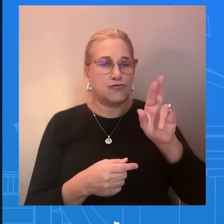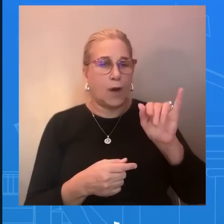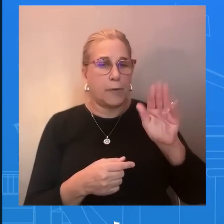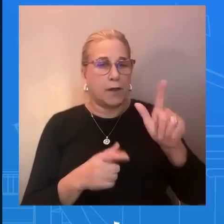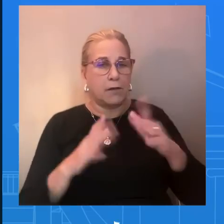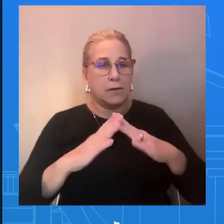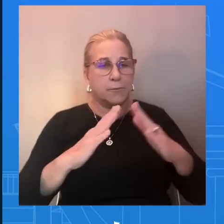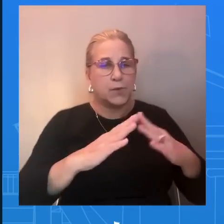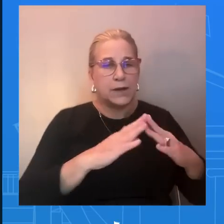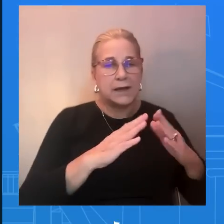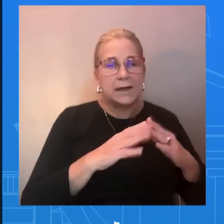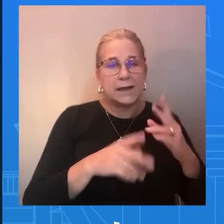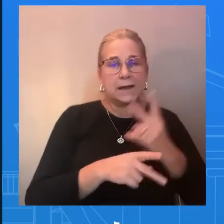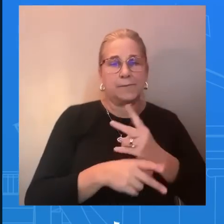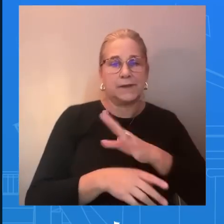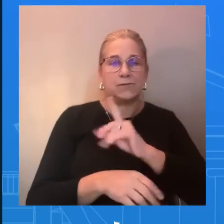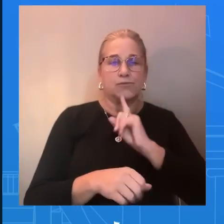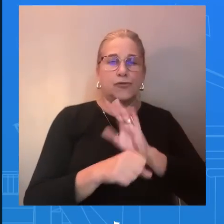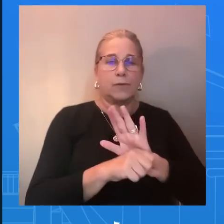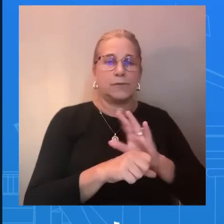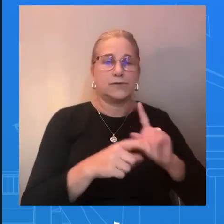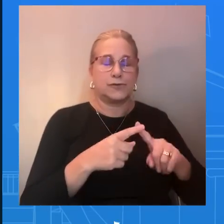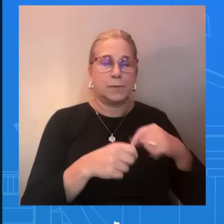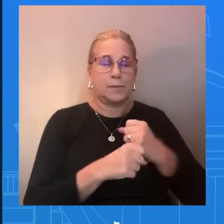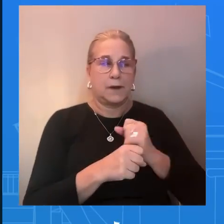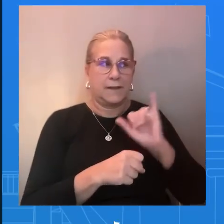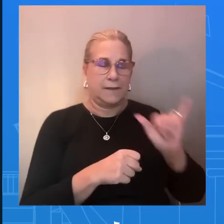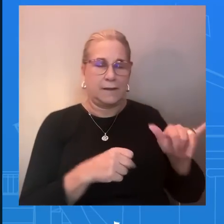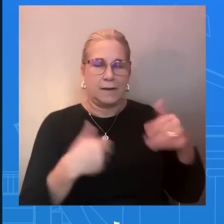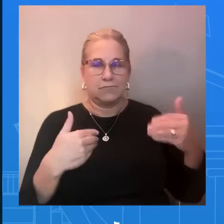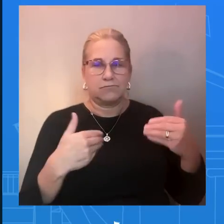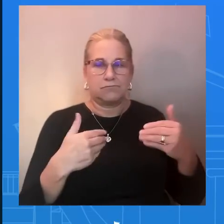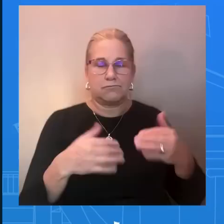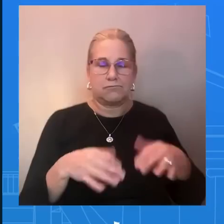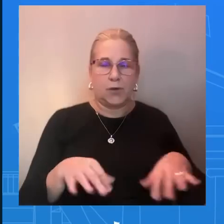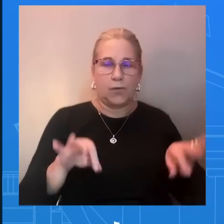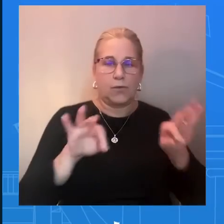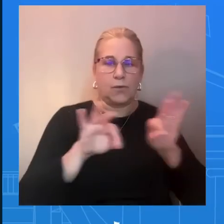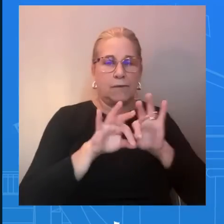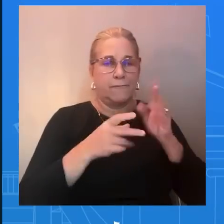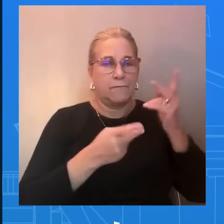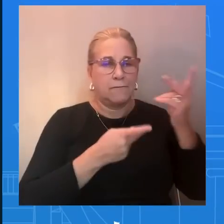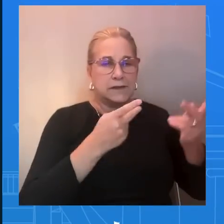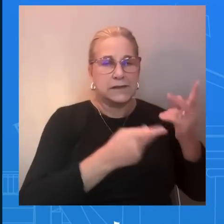This -- he will be -- this will be the first as president to do this -- his first as president to do this.